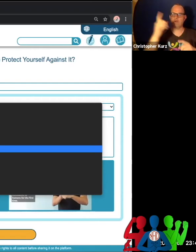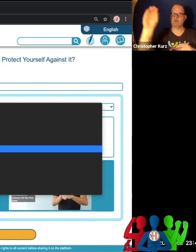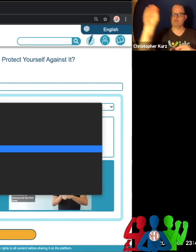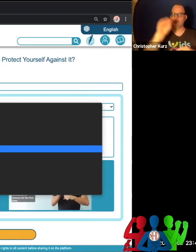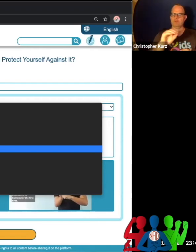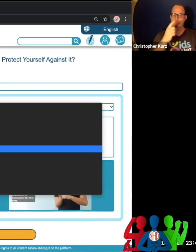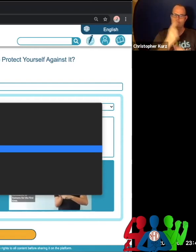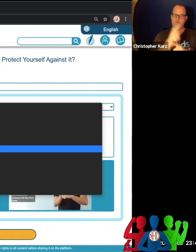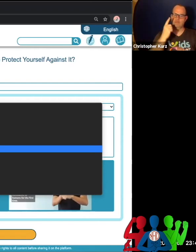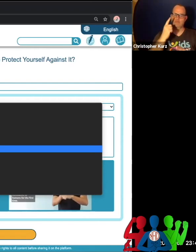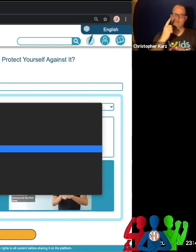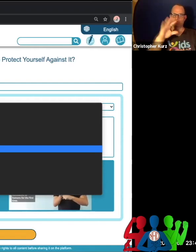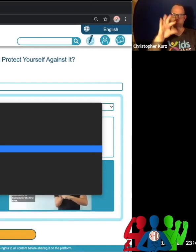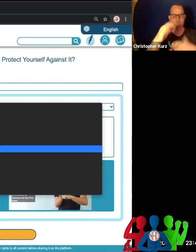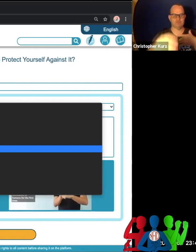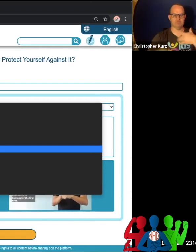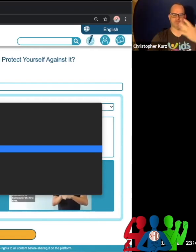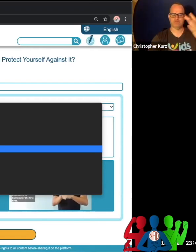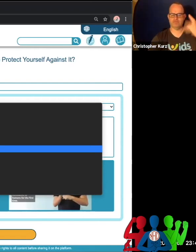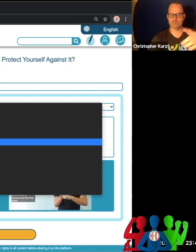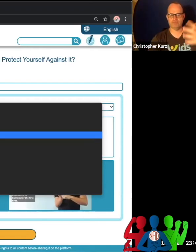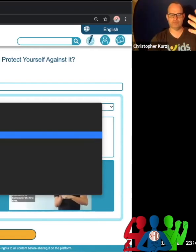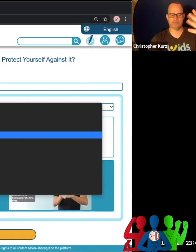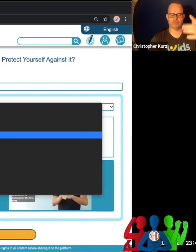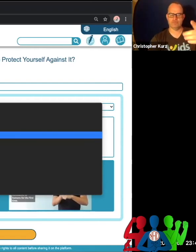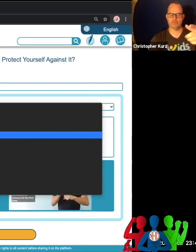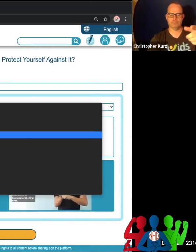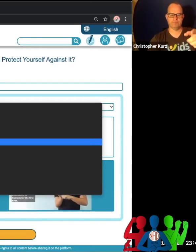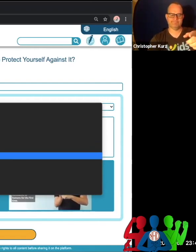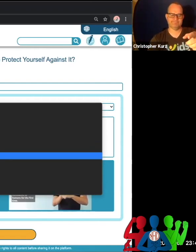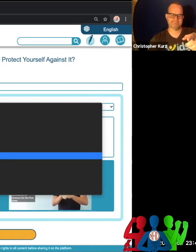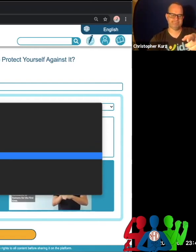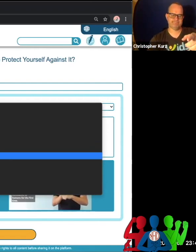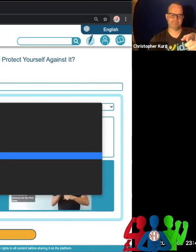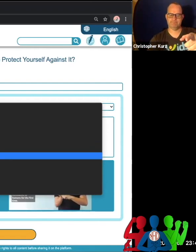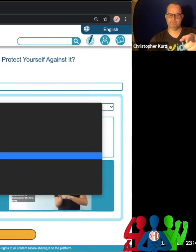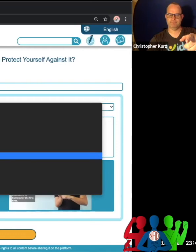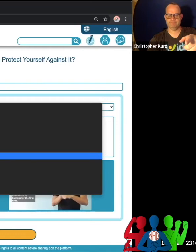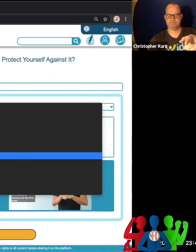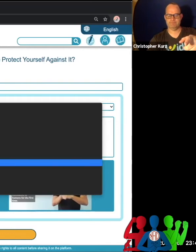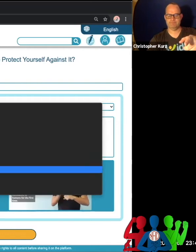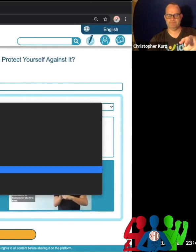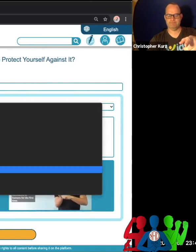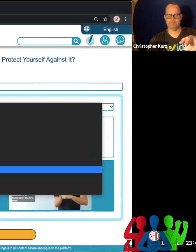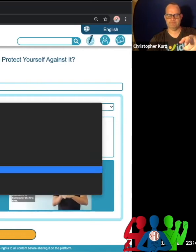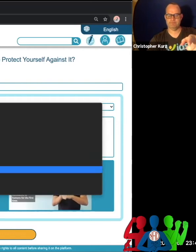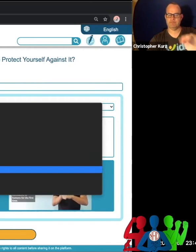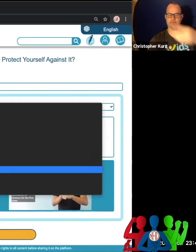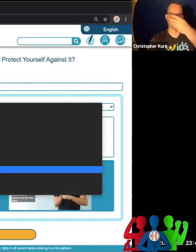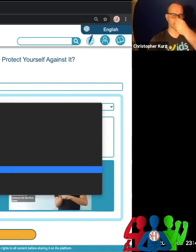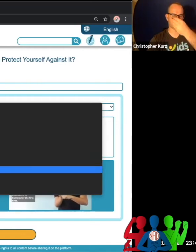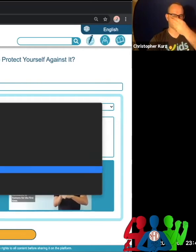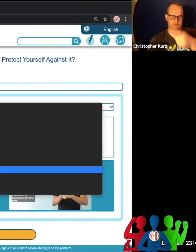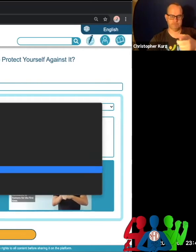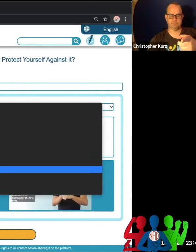Then you can select in this selector the word that you would like– that needs to be chosen correctly.